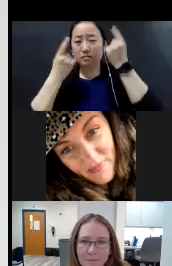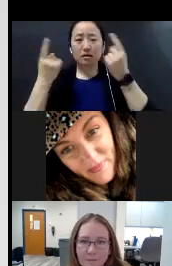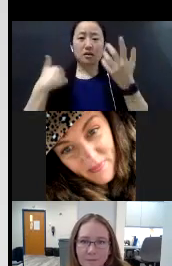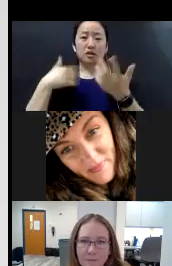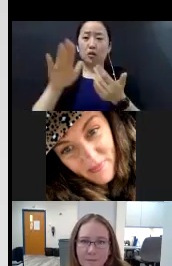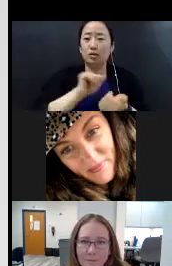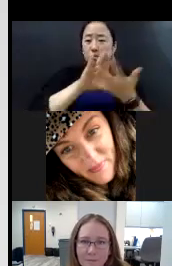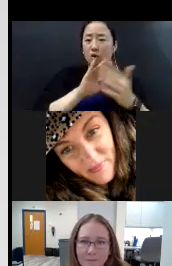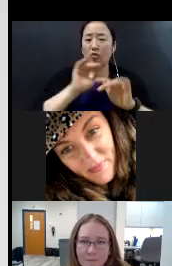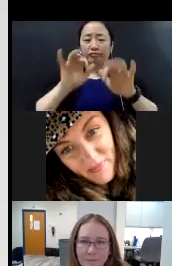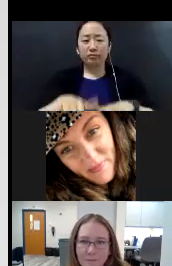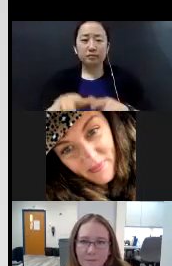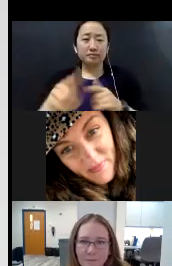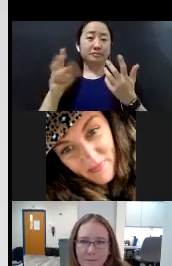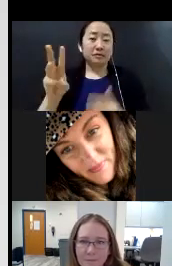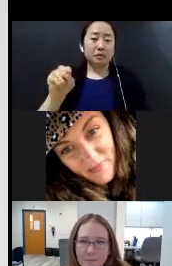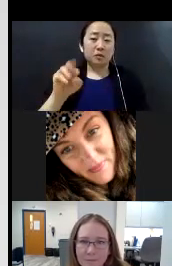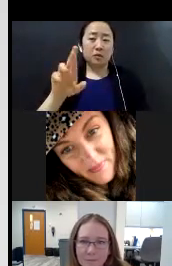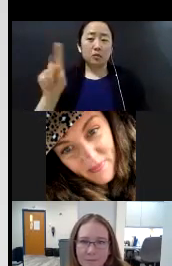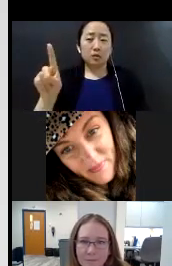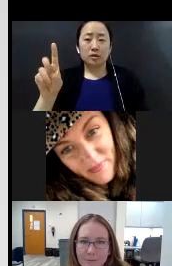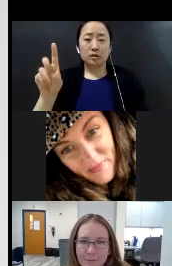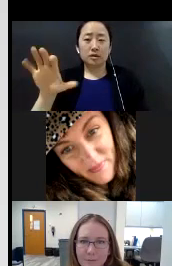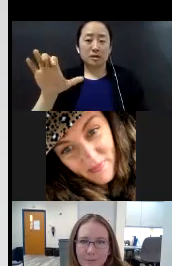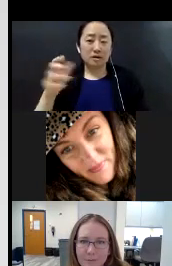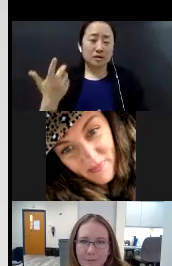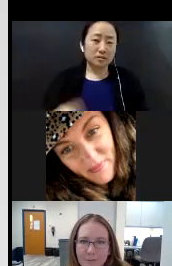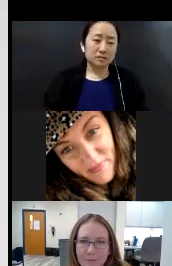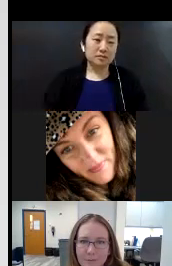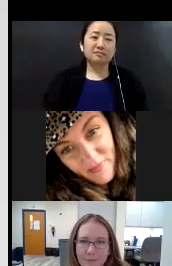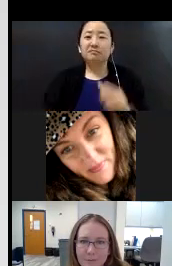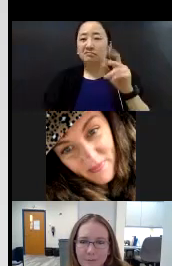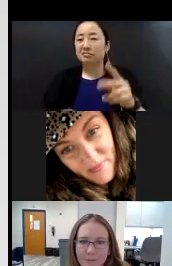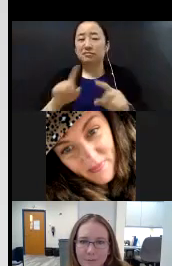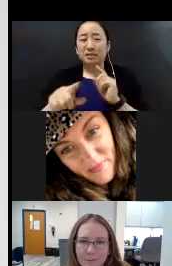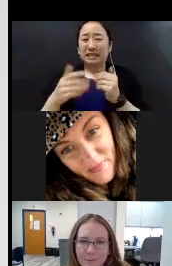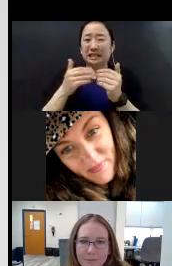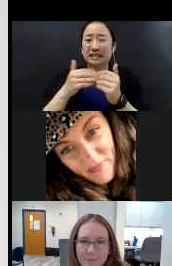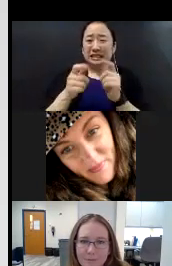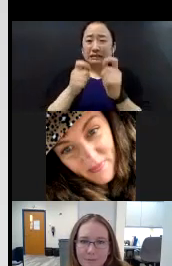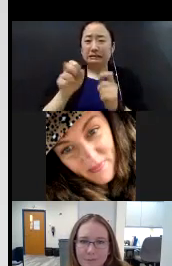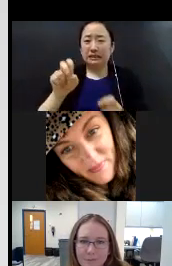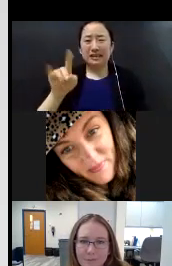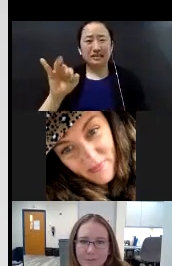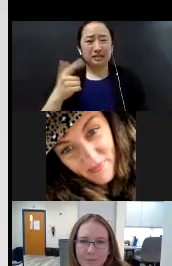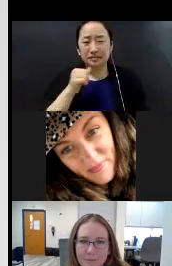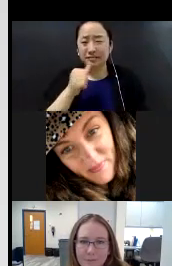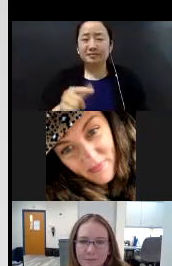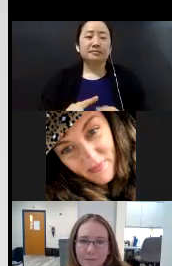WE HAVE USED WORD DOCS, IN THE PAST BUT IT DOESN'T ALLOW FOR EDIT OR PICTURE DUMPING.